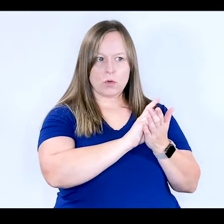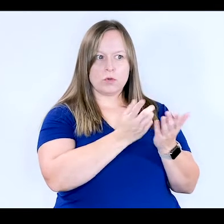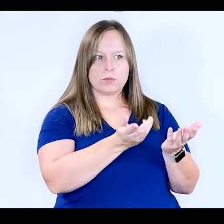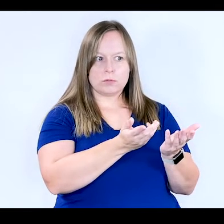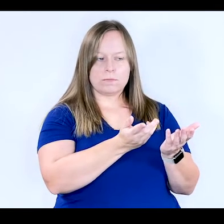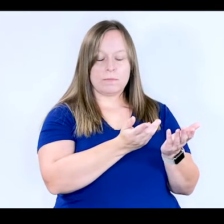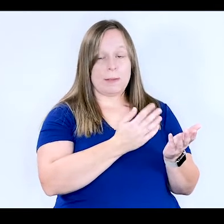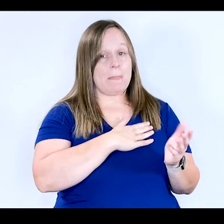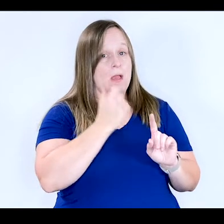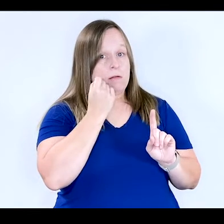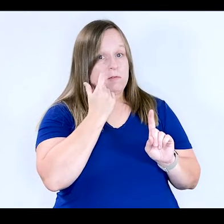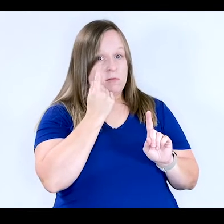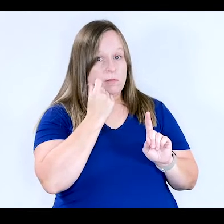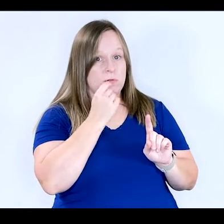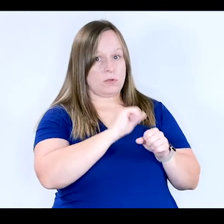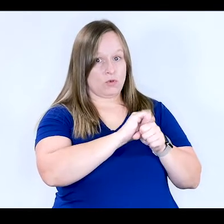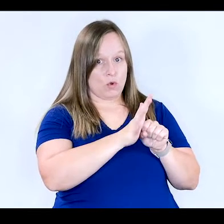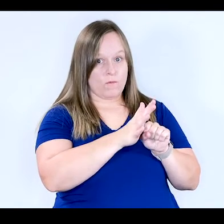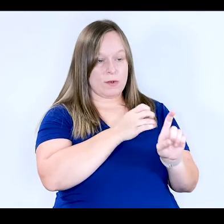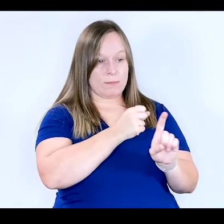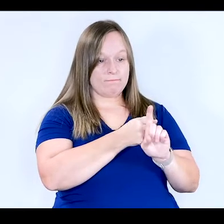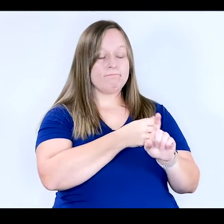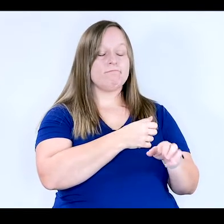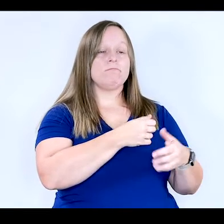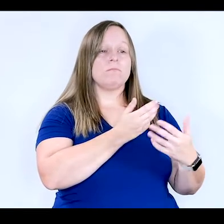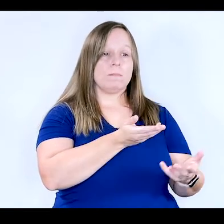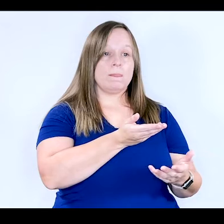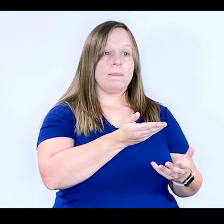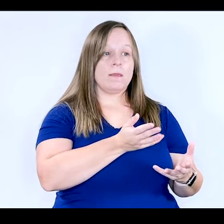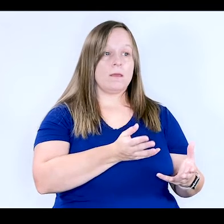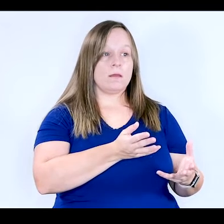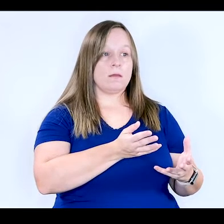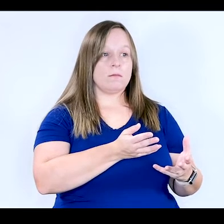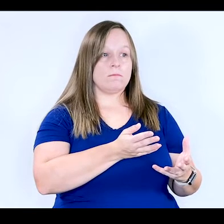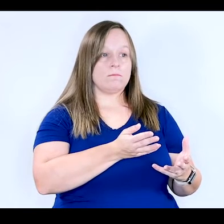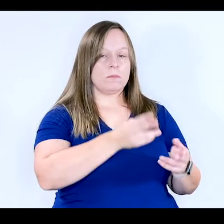at least as I understand it since COVID-19, is that they take people on their, you